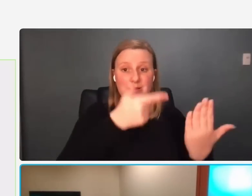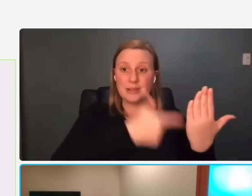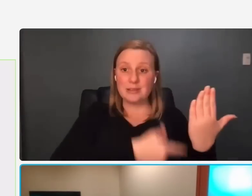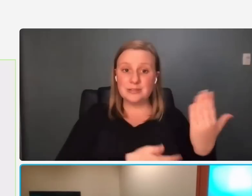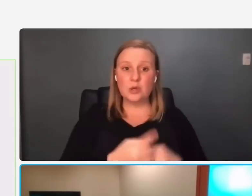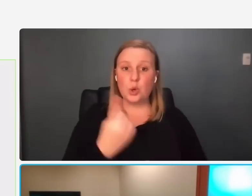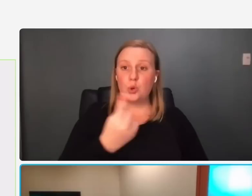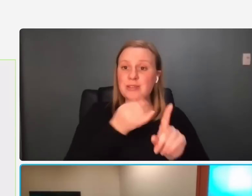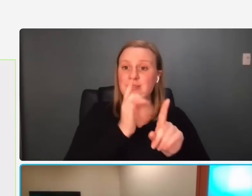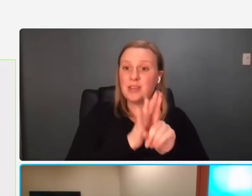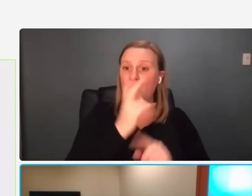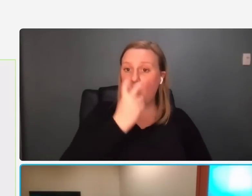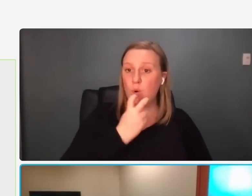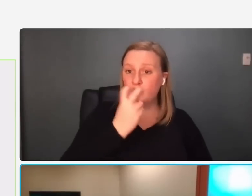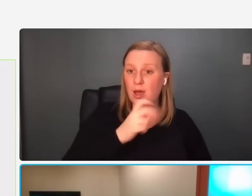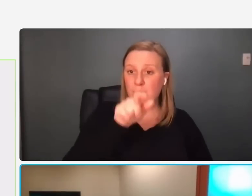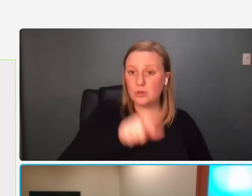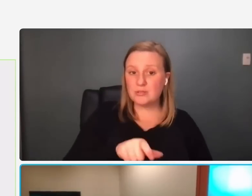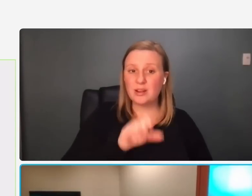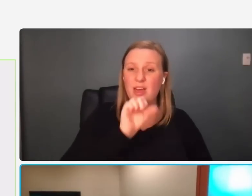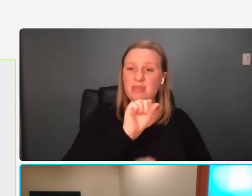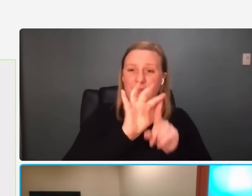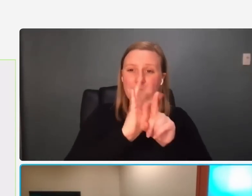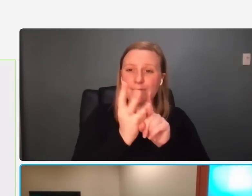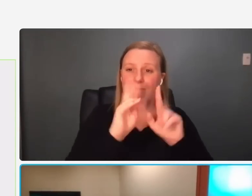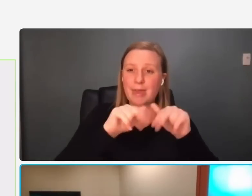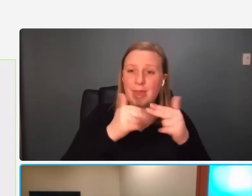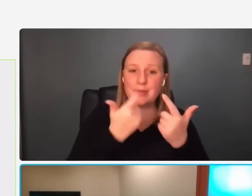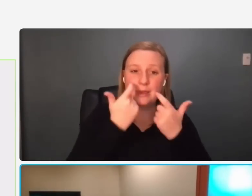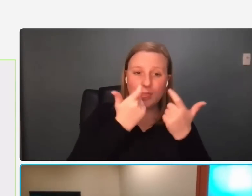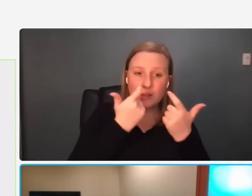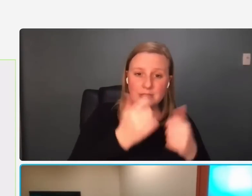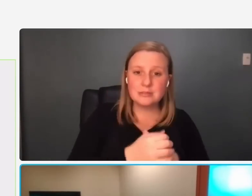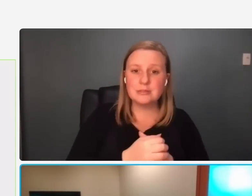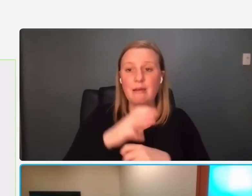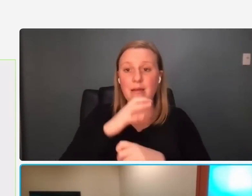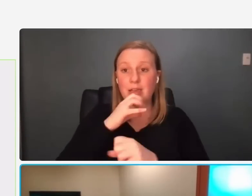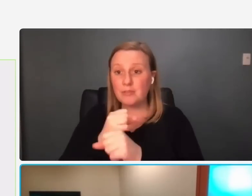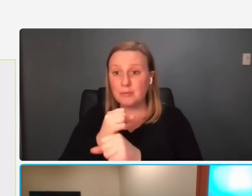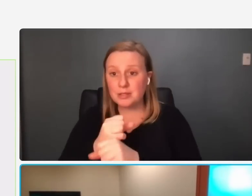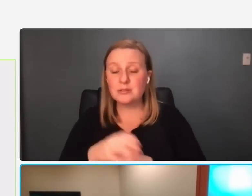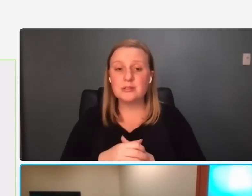and carers, the Government, the regulator, the Department, providers and workers, peak bodies,